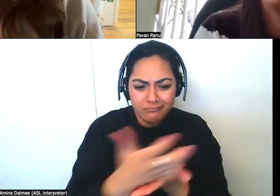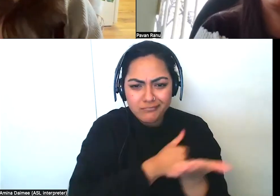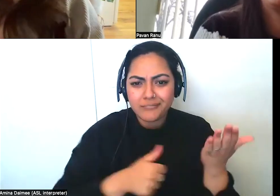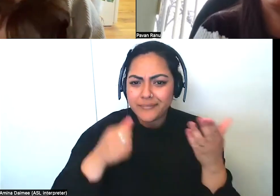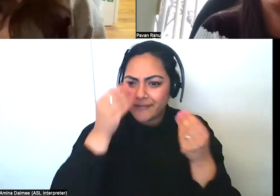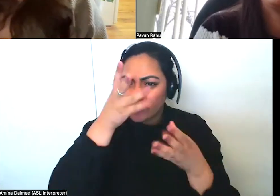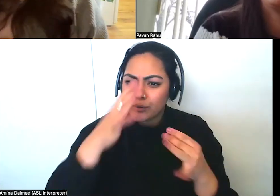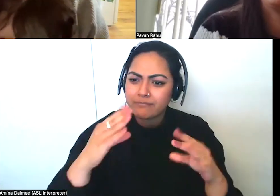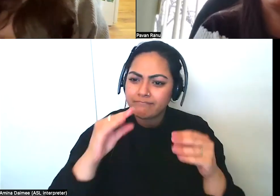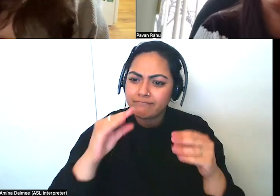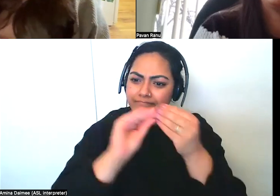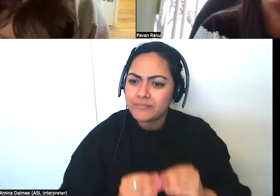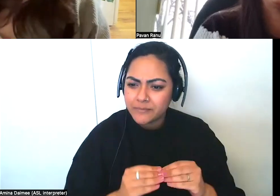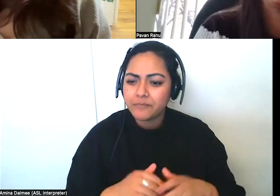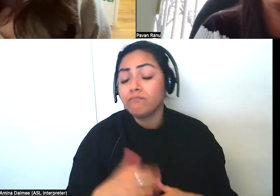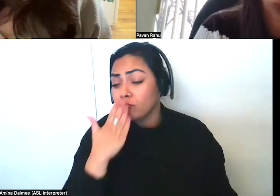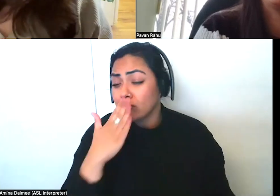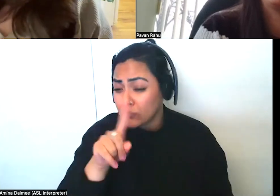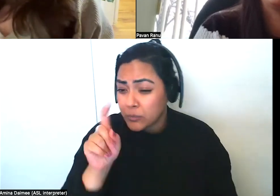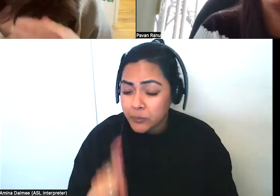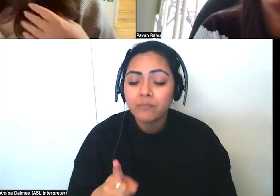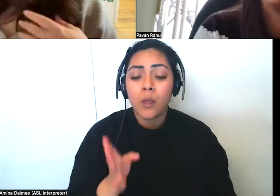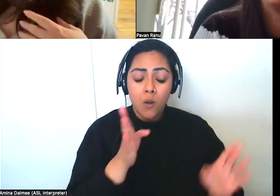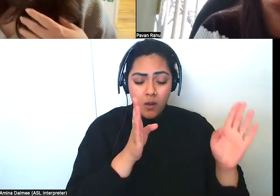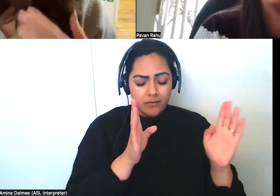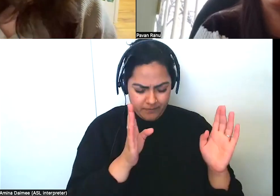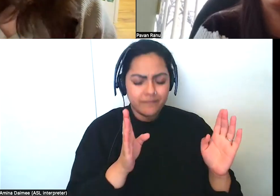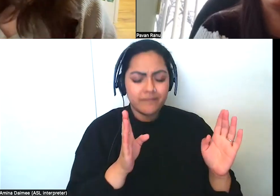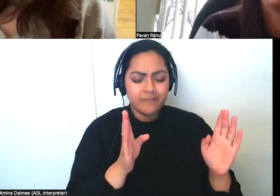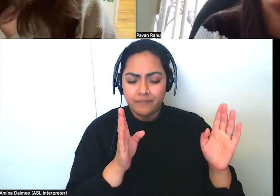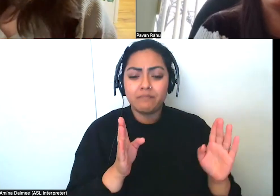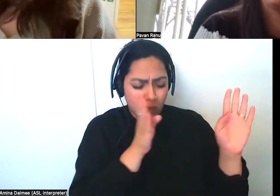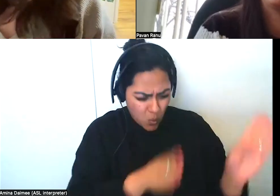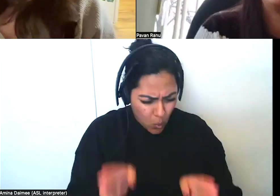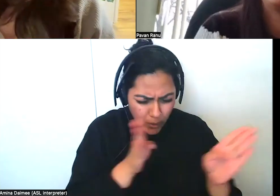like I mentioned when we talked about organizing, you have to think, if it doesn't exist, what are